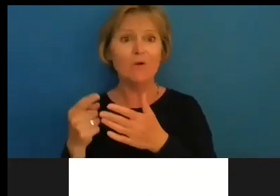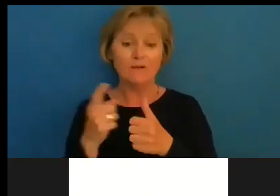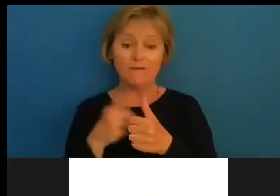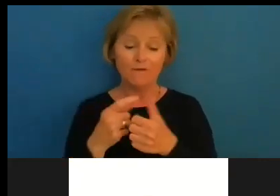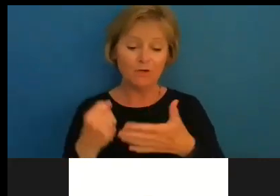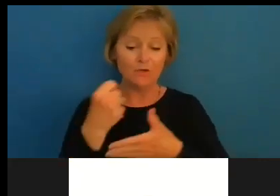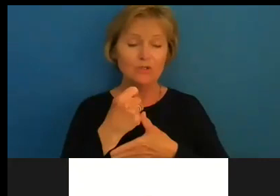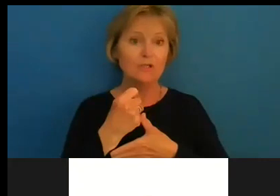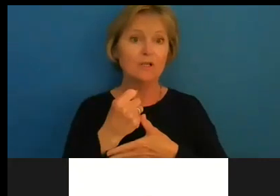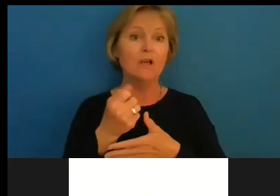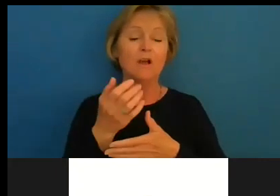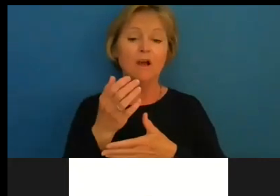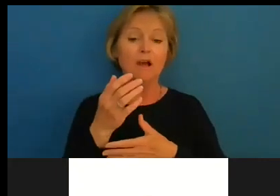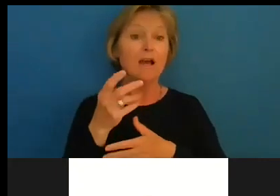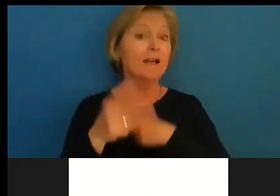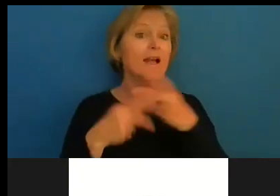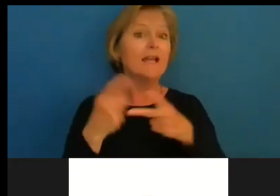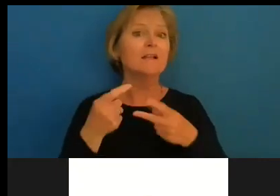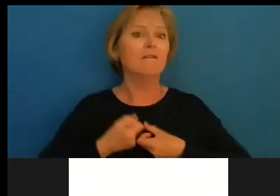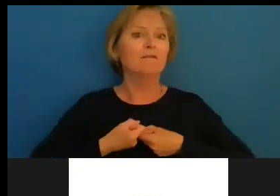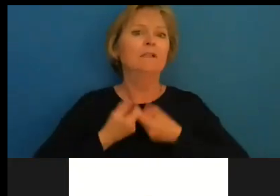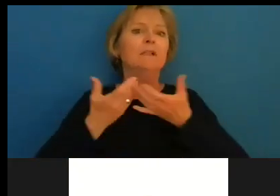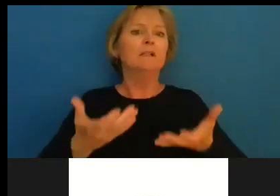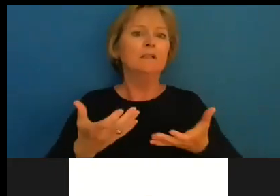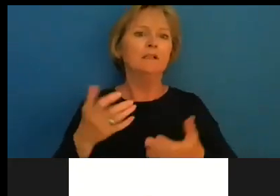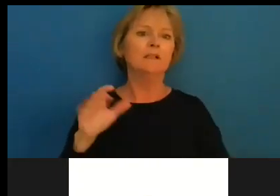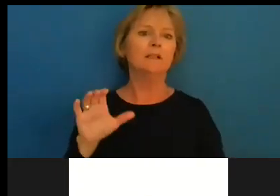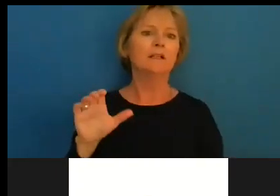a form of catharsis for me, and I like writing because it lets